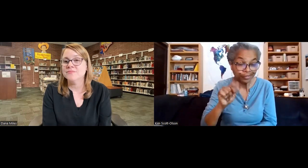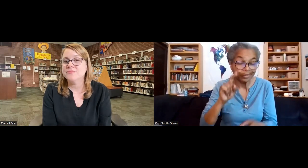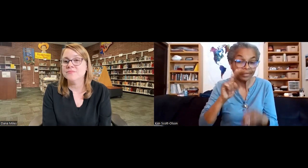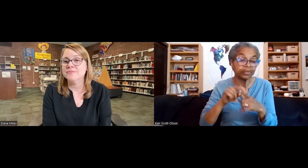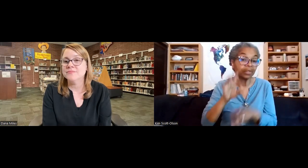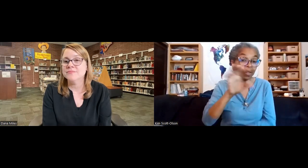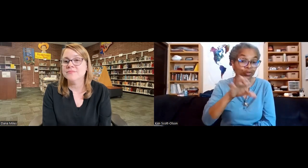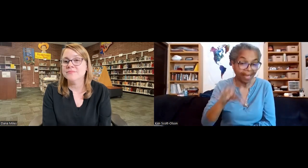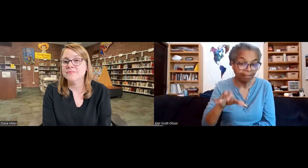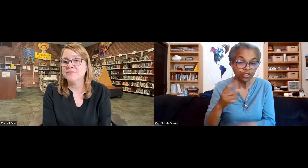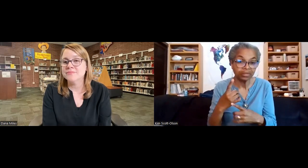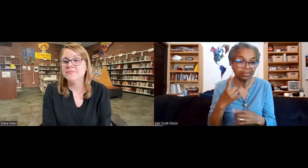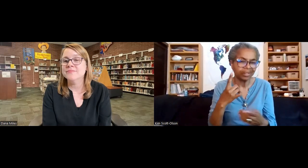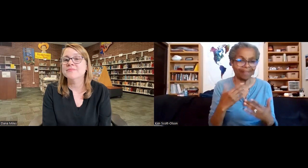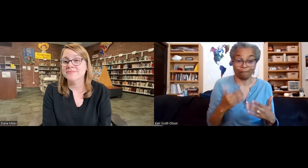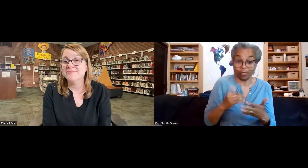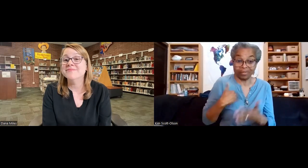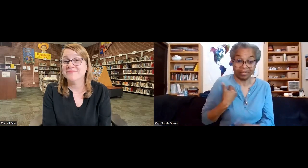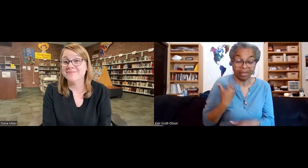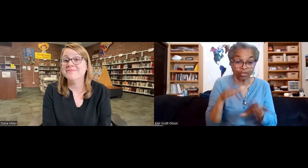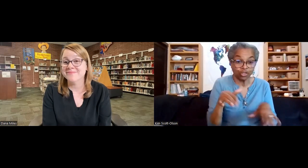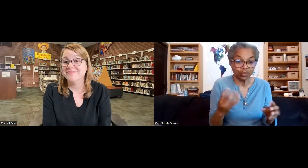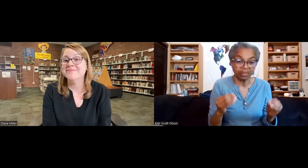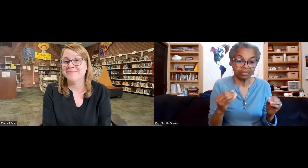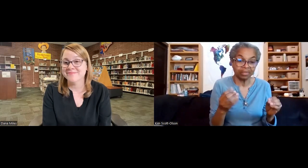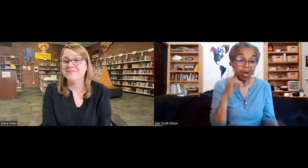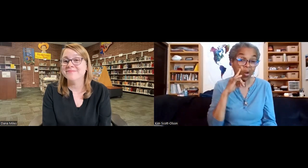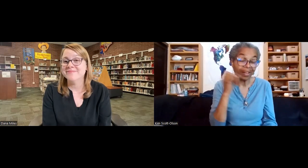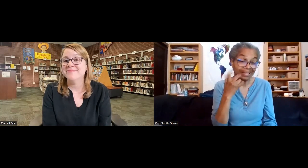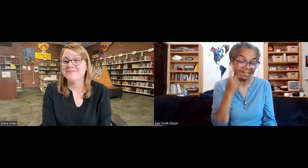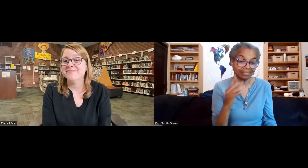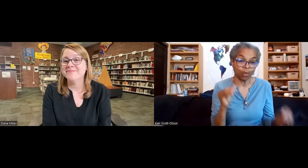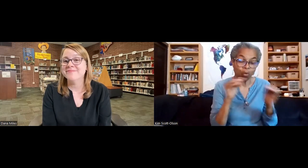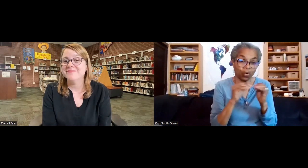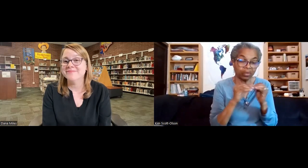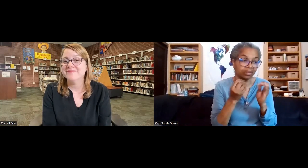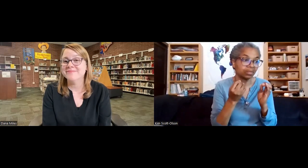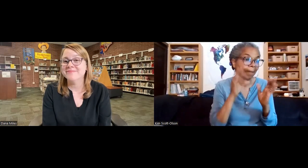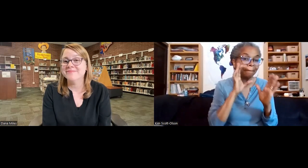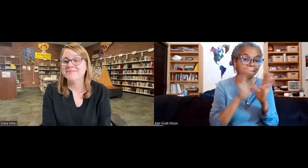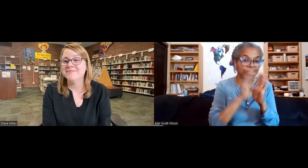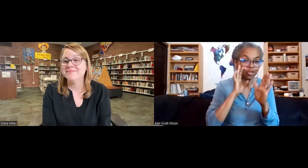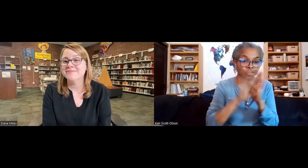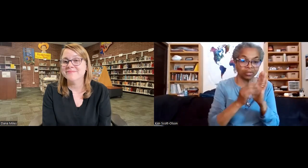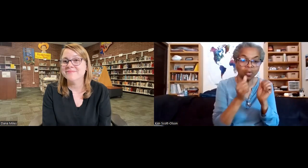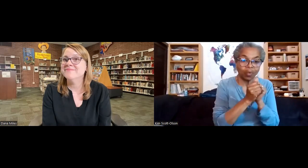a CART system, and closed captions. For young children, it’s great to have pictures